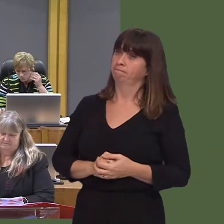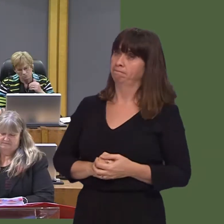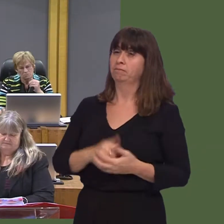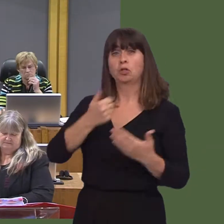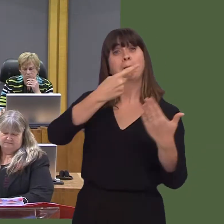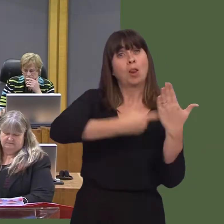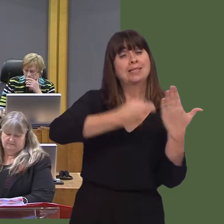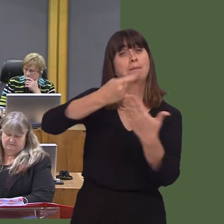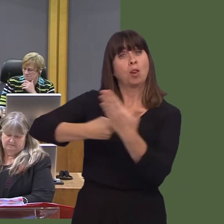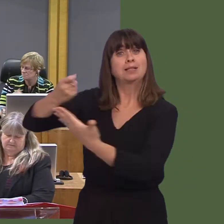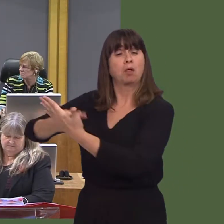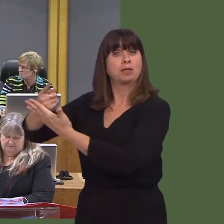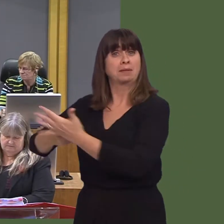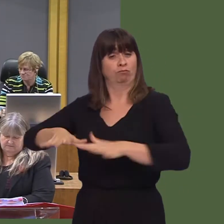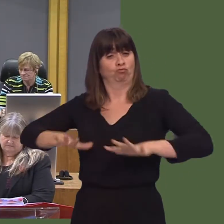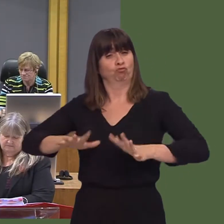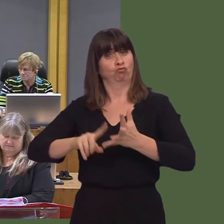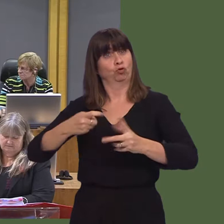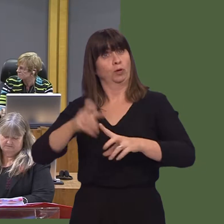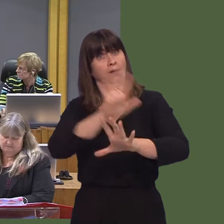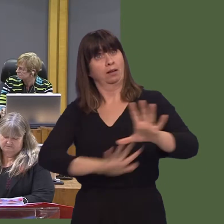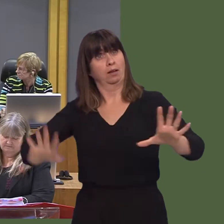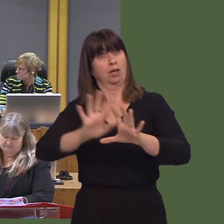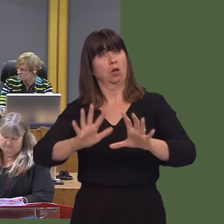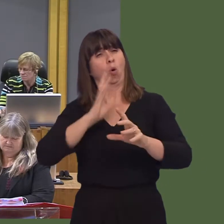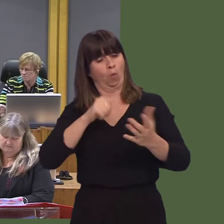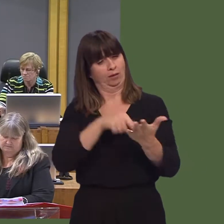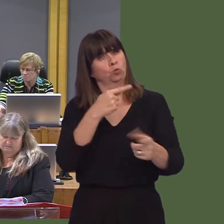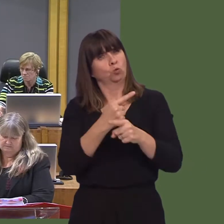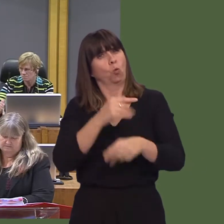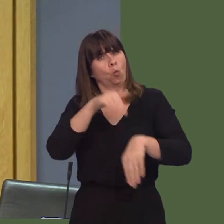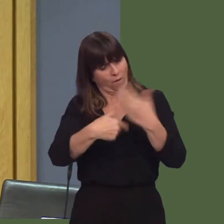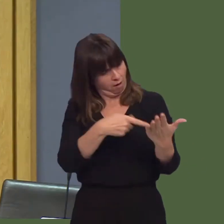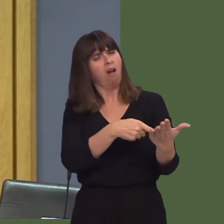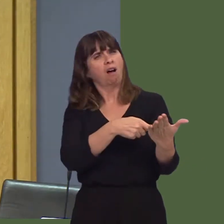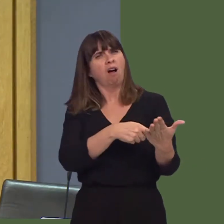Policy at all levels in the UK has been about family-friendly working, and it's good to hear that the Welsh Government is trying to move beyond that.